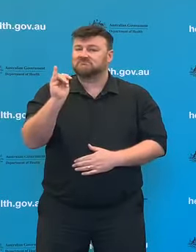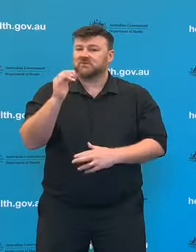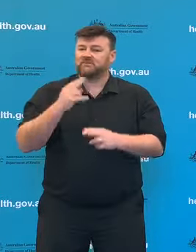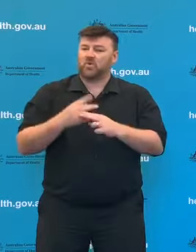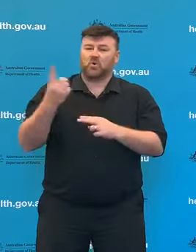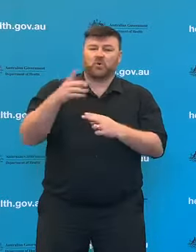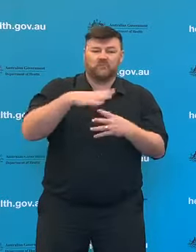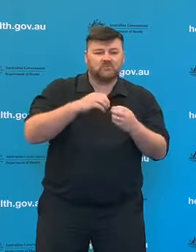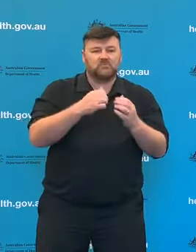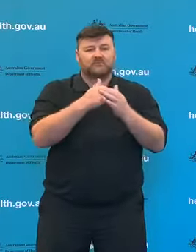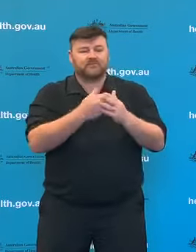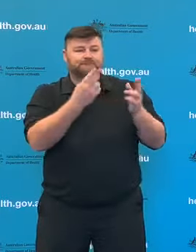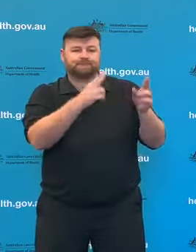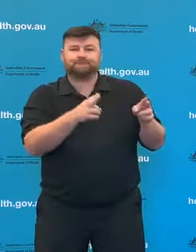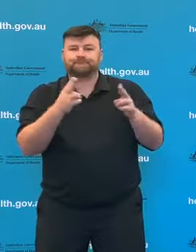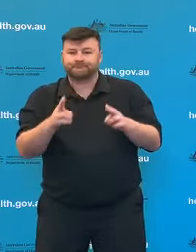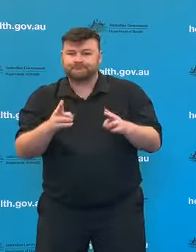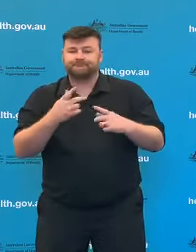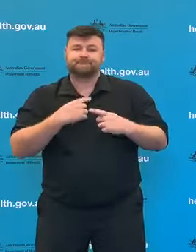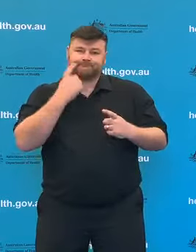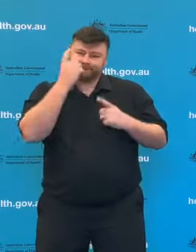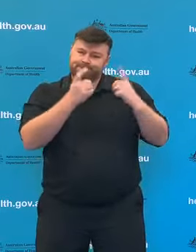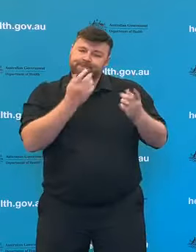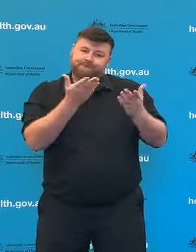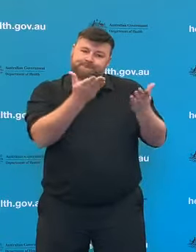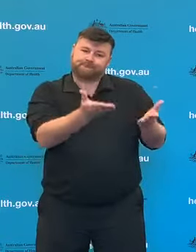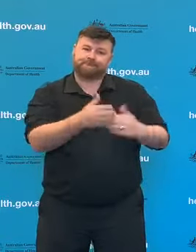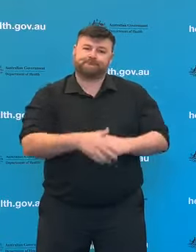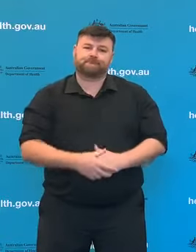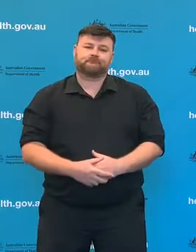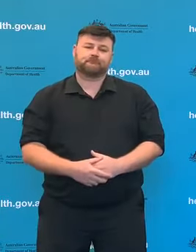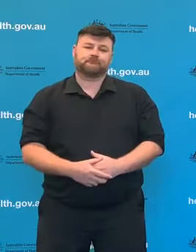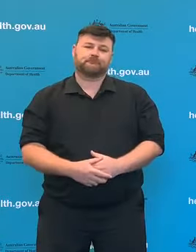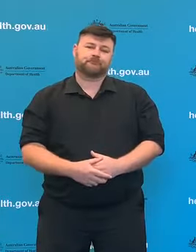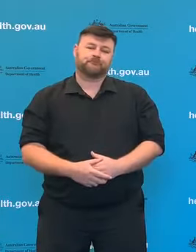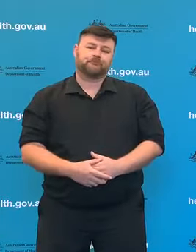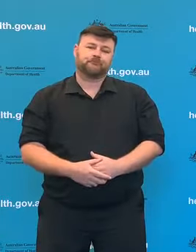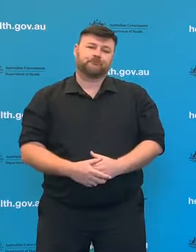to COVID-19. My thoughts are with those who've lost their loved ones.